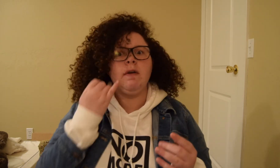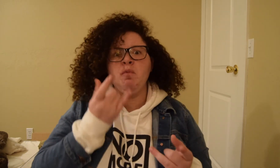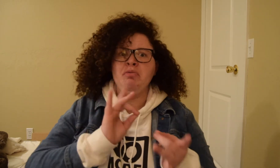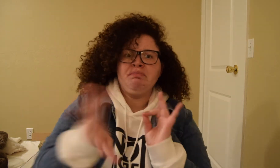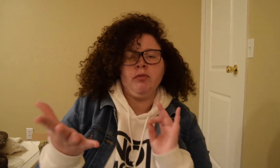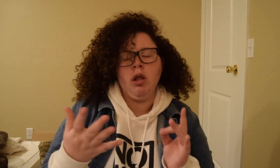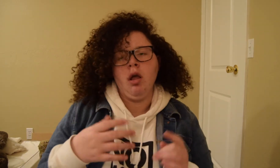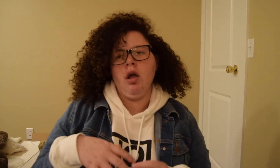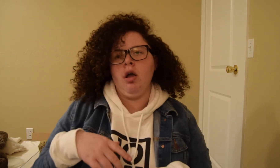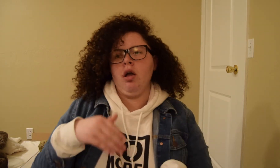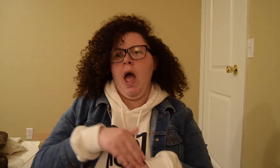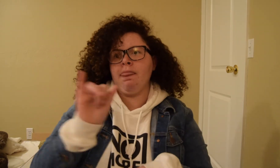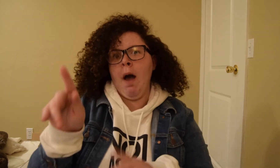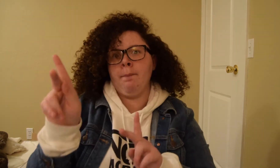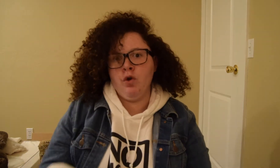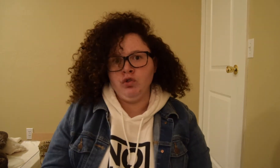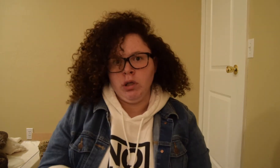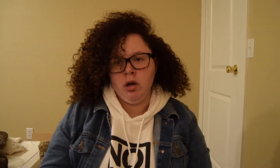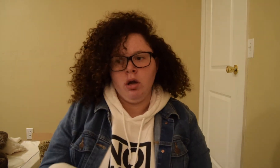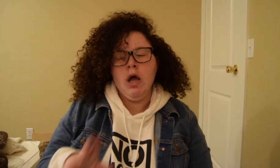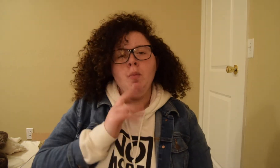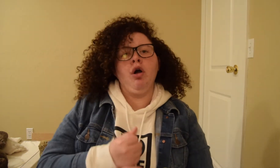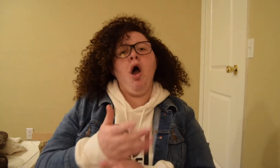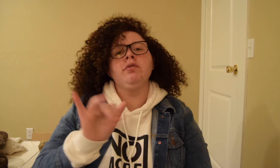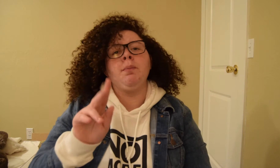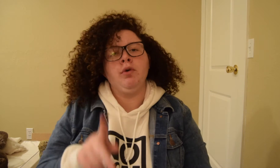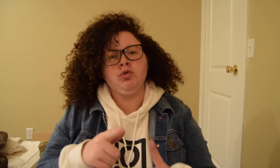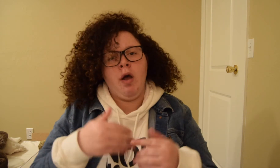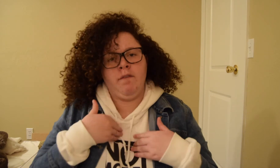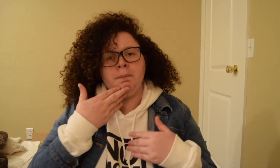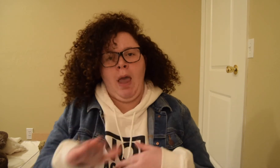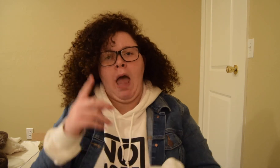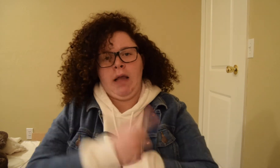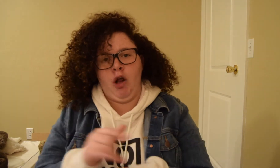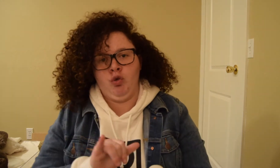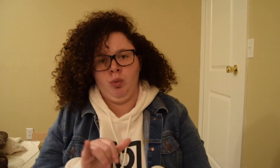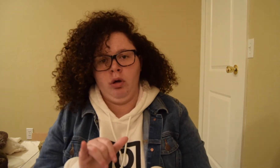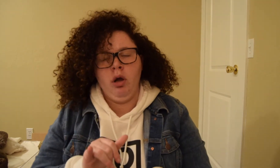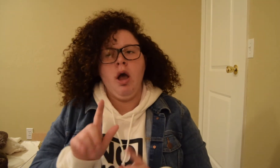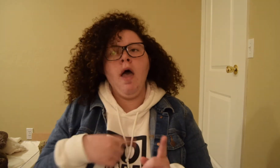If you go off at that person, it will cause that person to have a bad day too